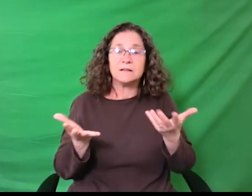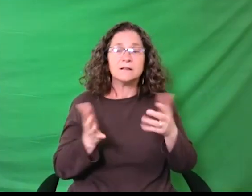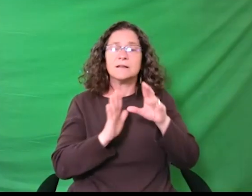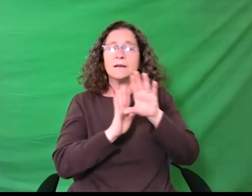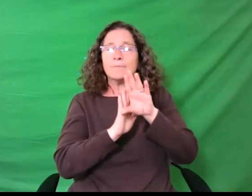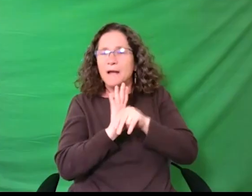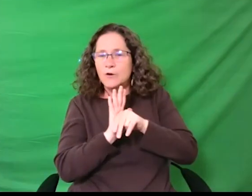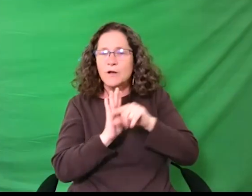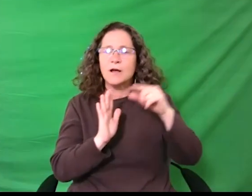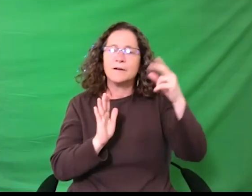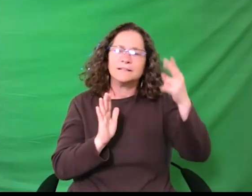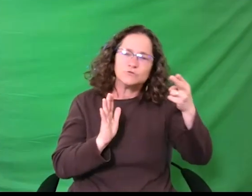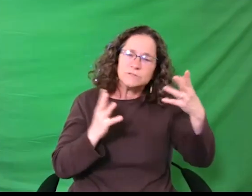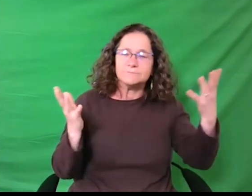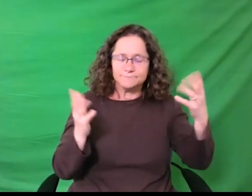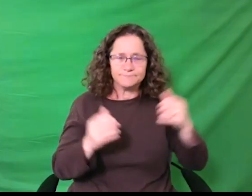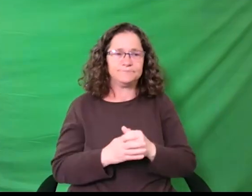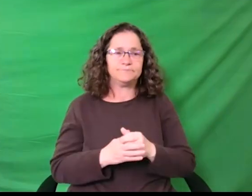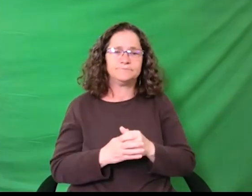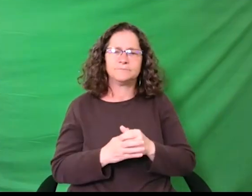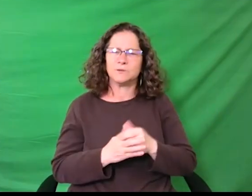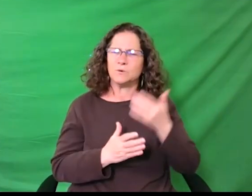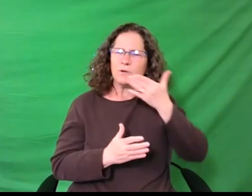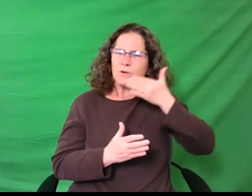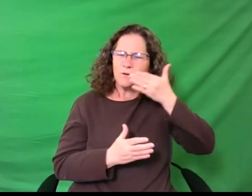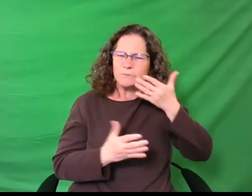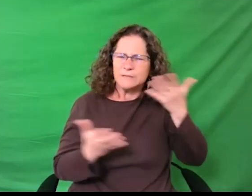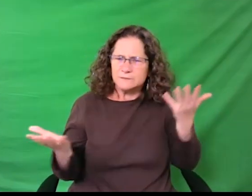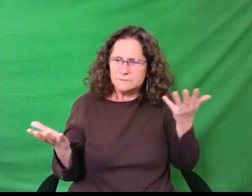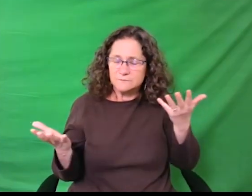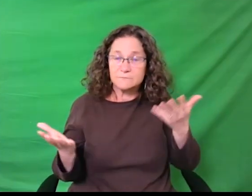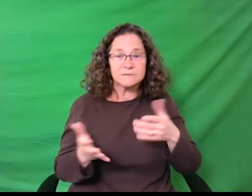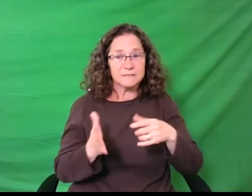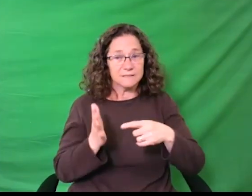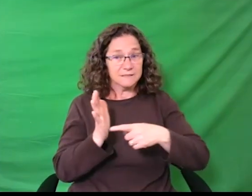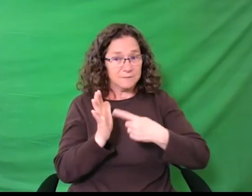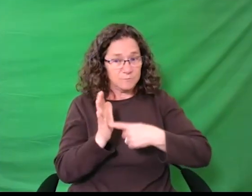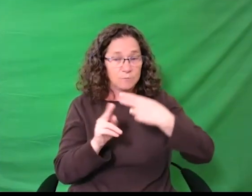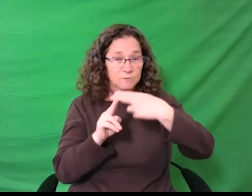So what is cued speech, also called cued language?